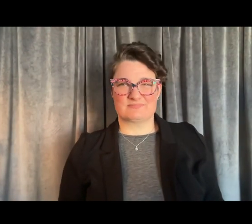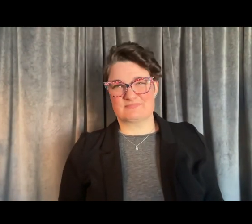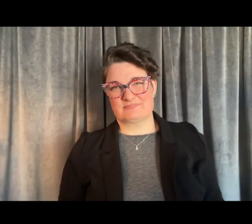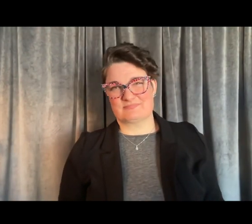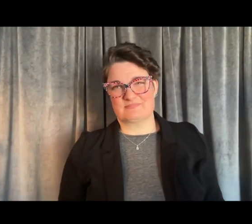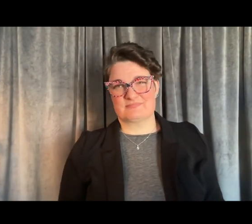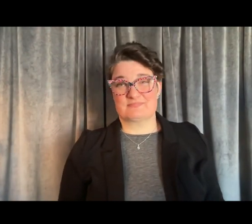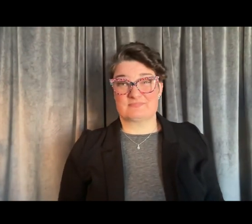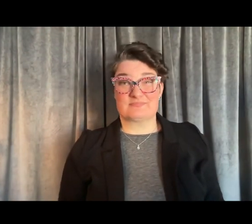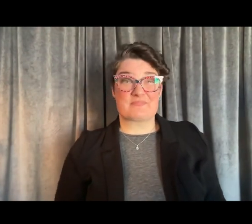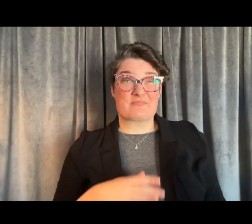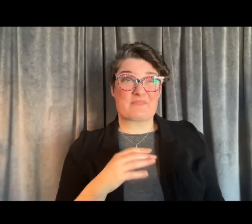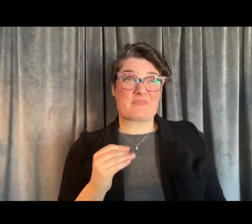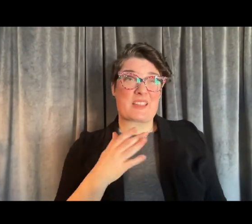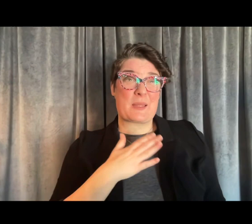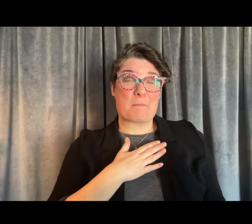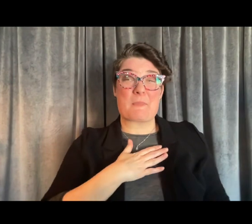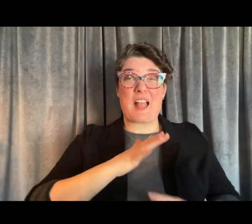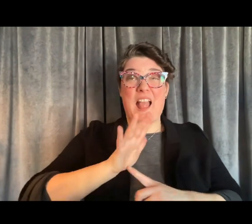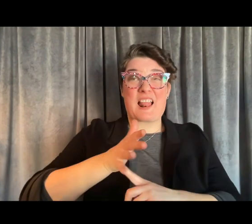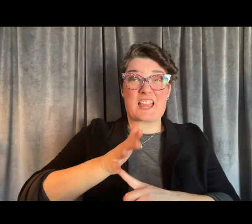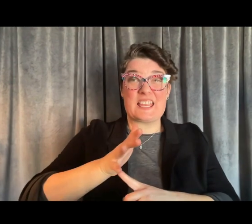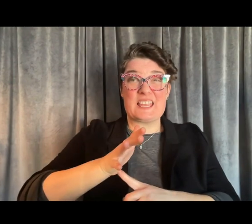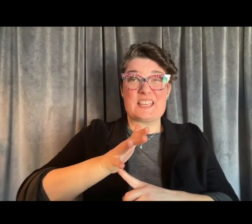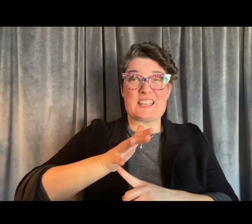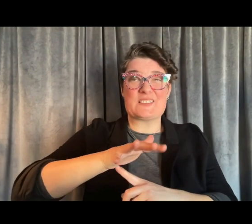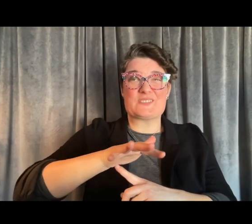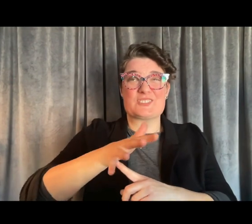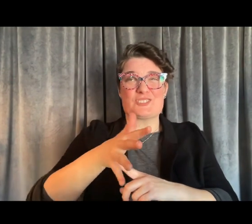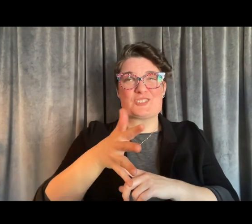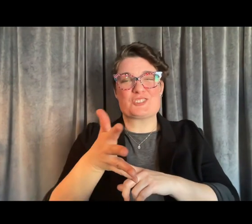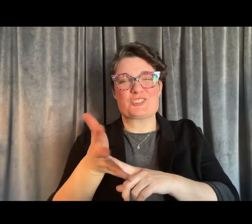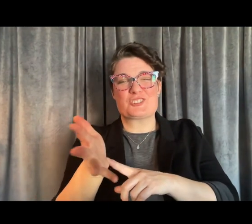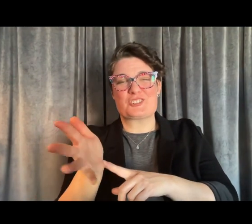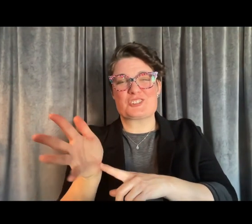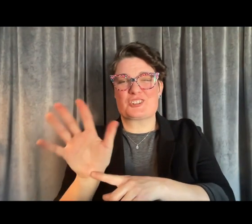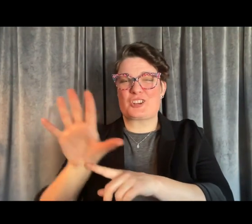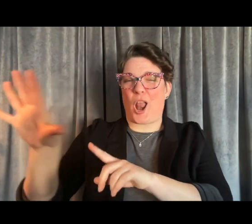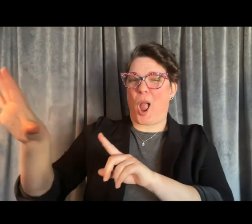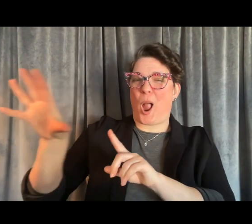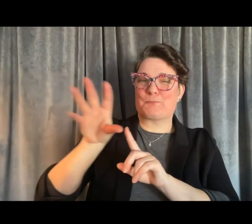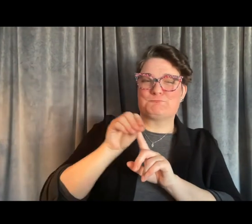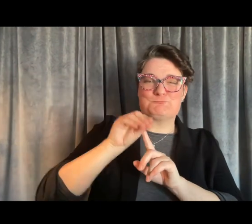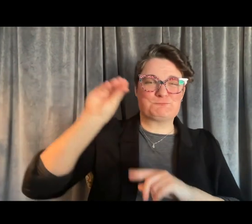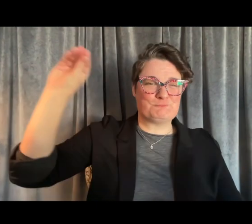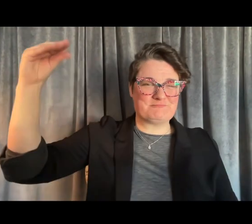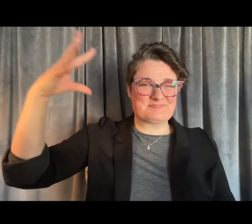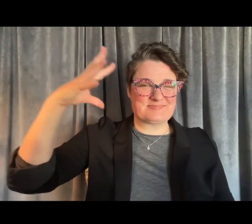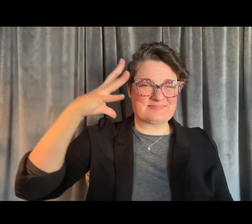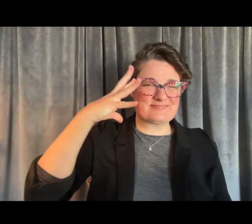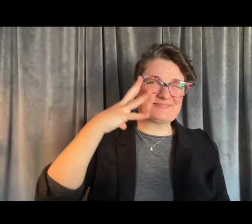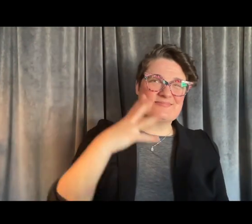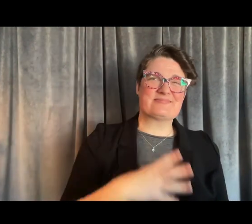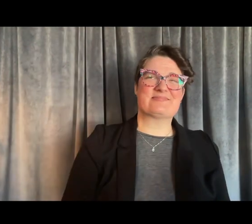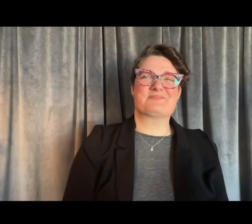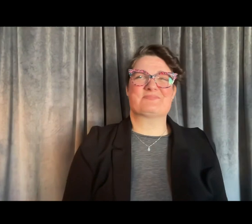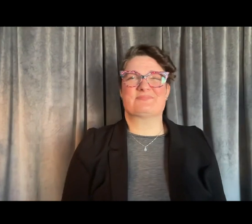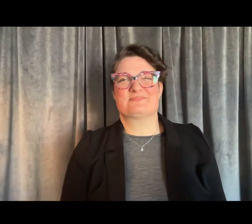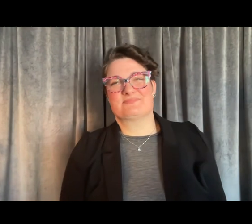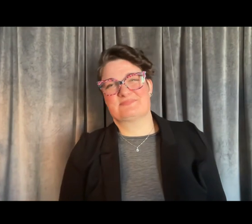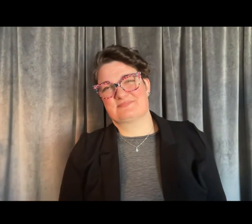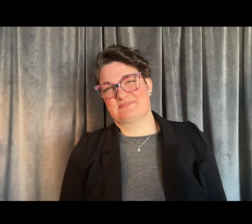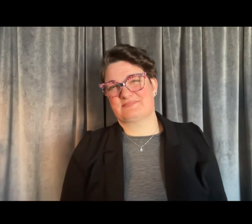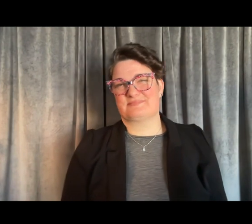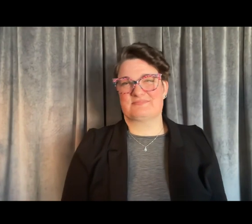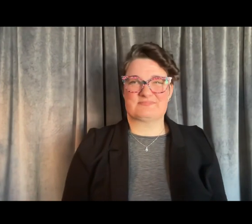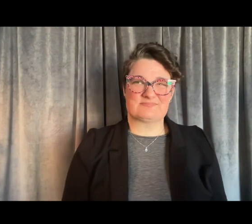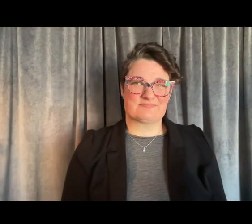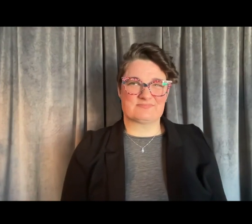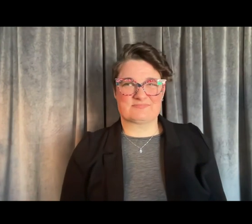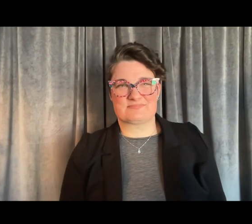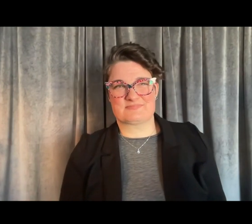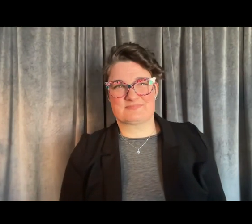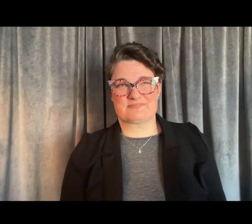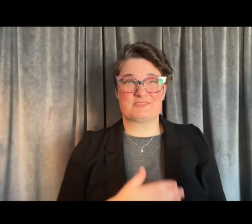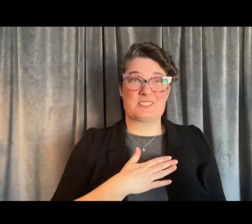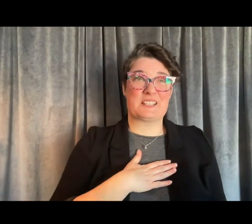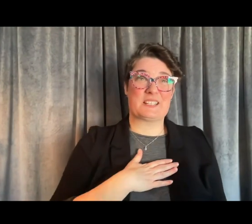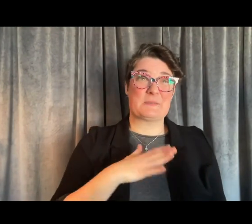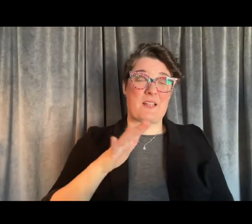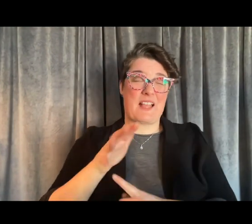And my leaves they turn to the sun, my leaves they turn, turn to the